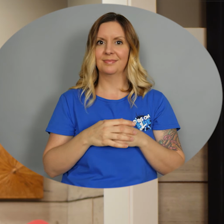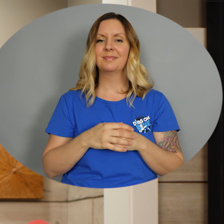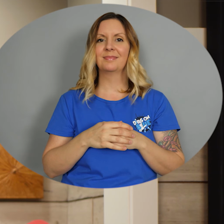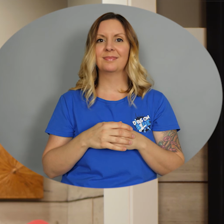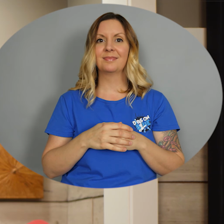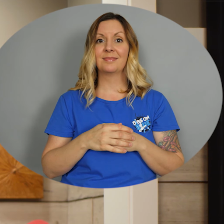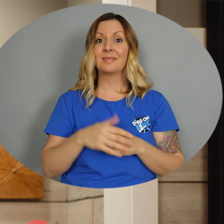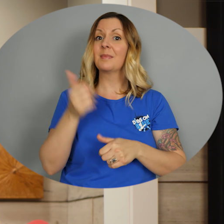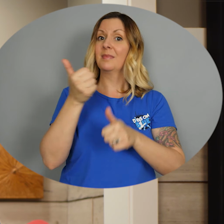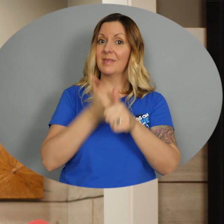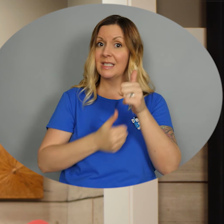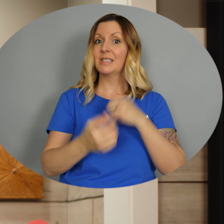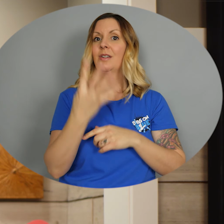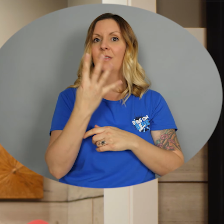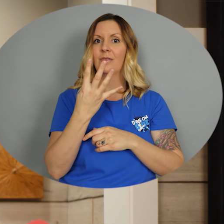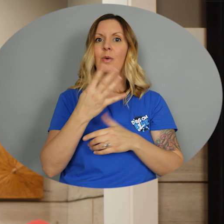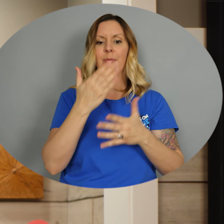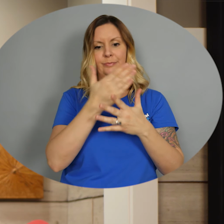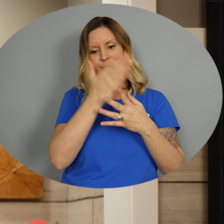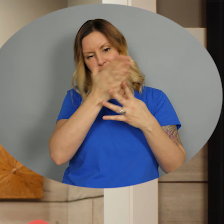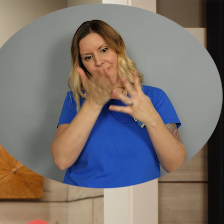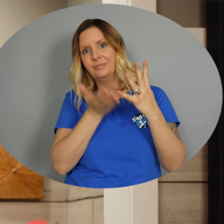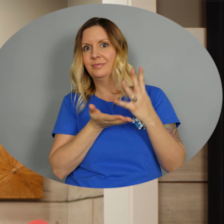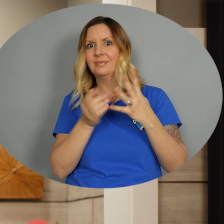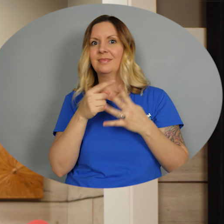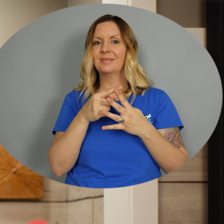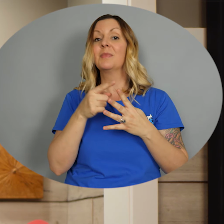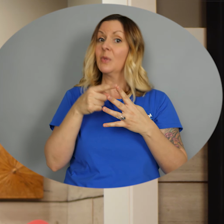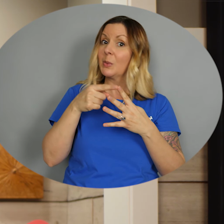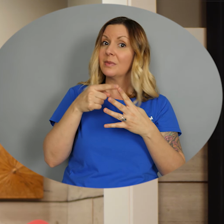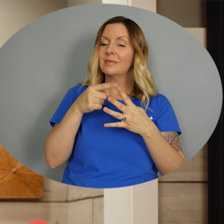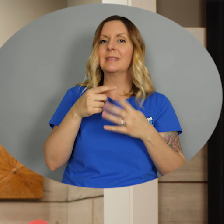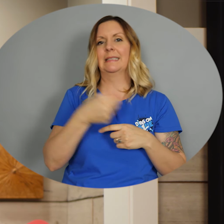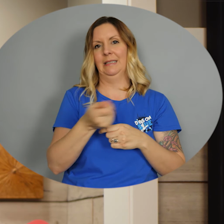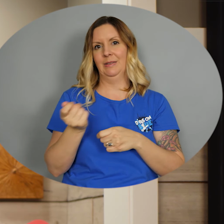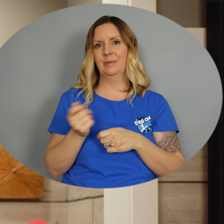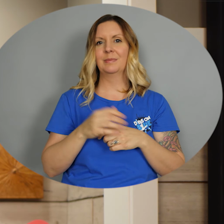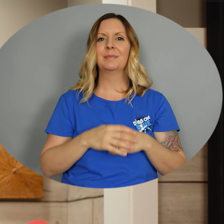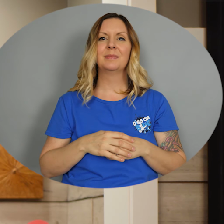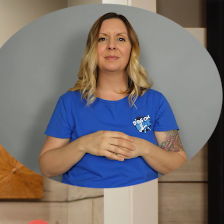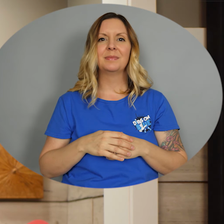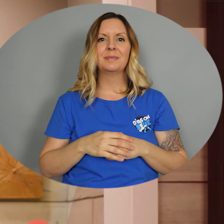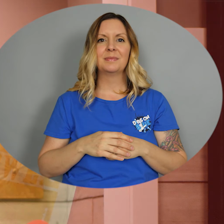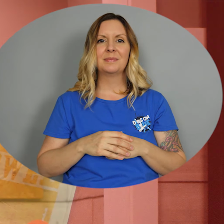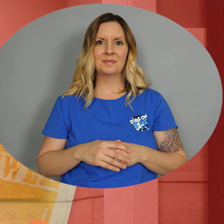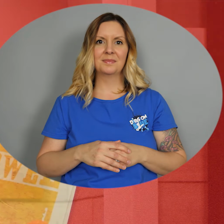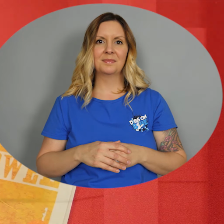The game is played over 5 rounds, broken 4 steps each, starting with the Deal step. Here